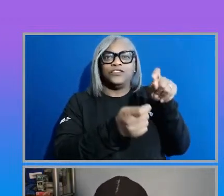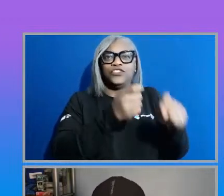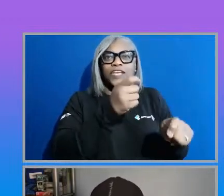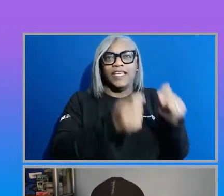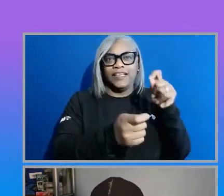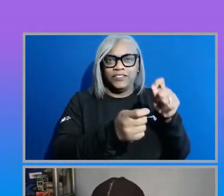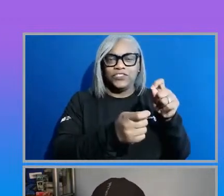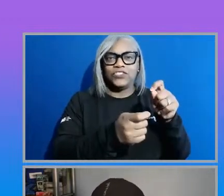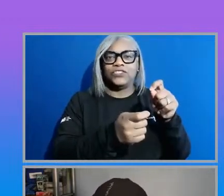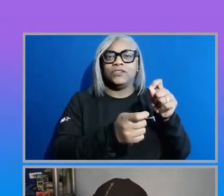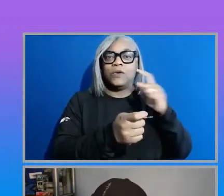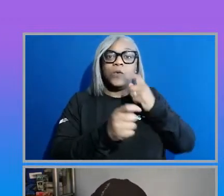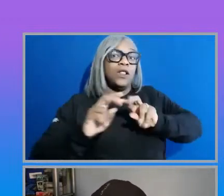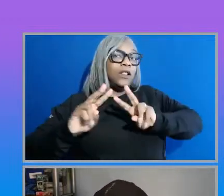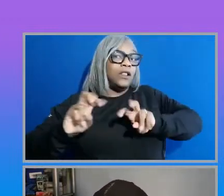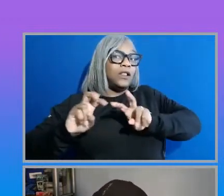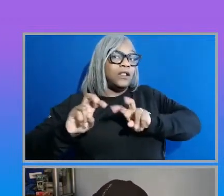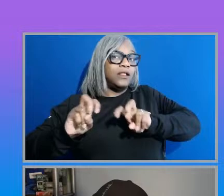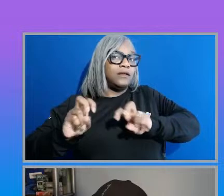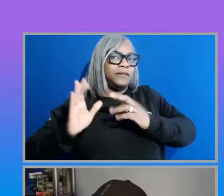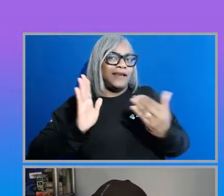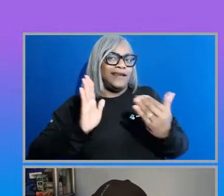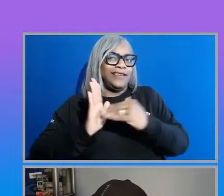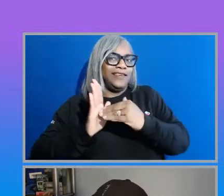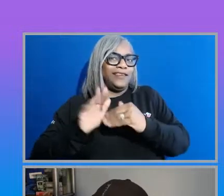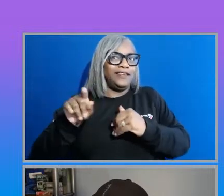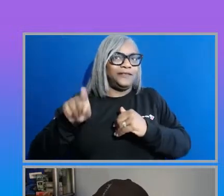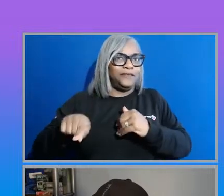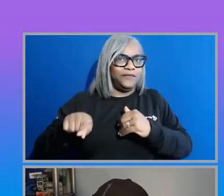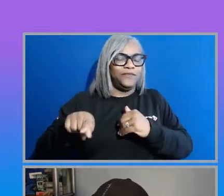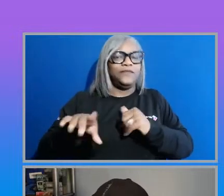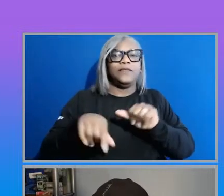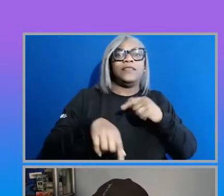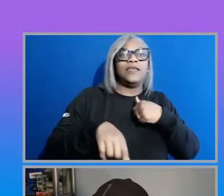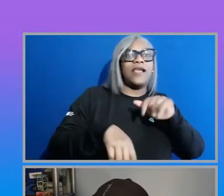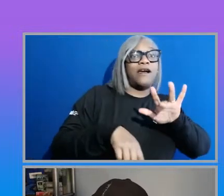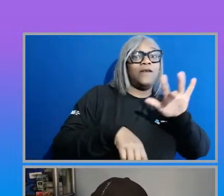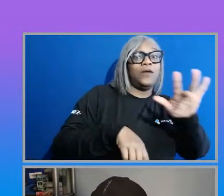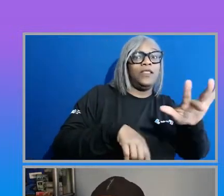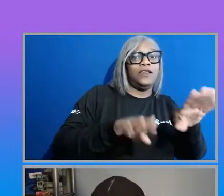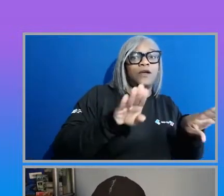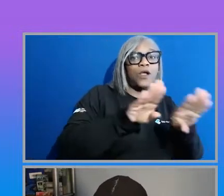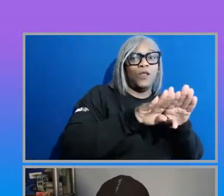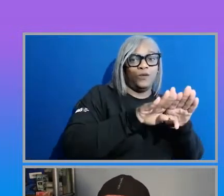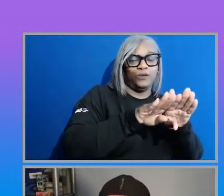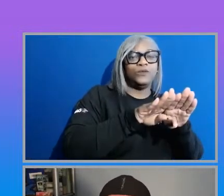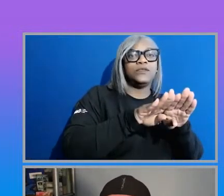do another analysis automatically. And then I'm